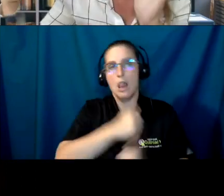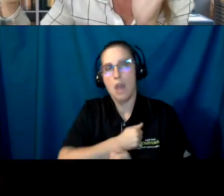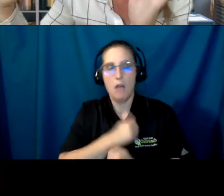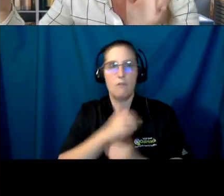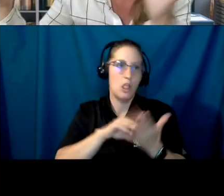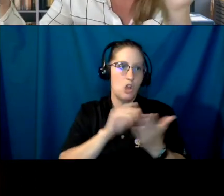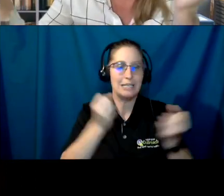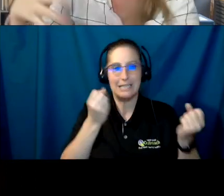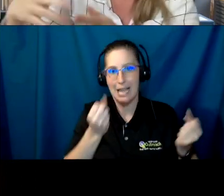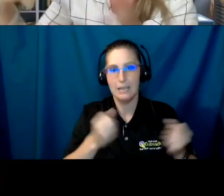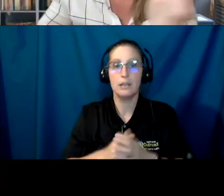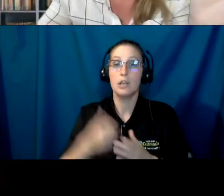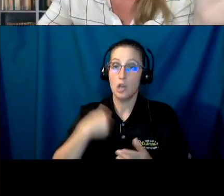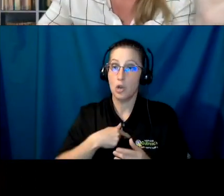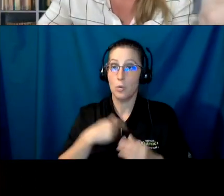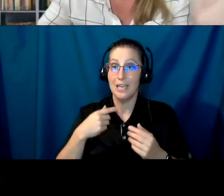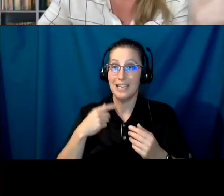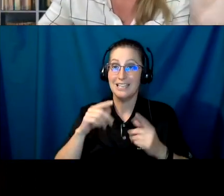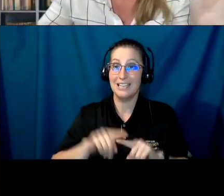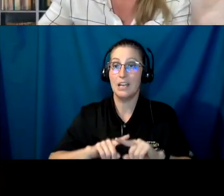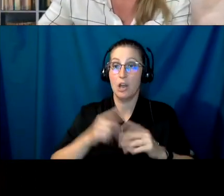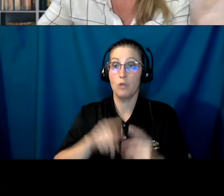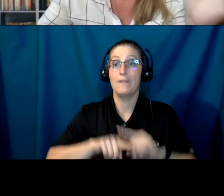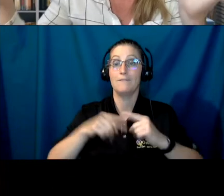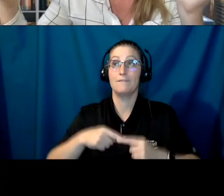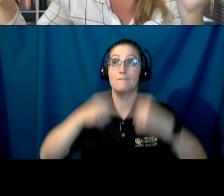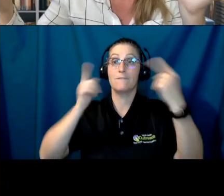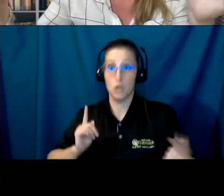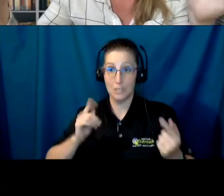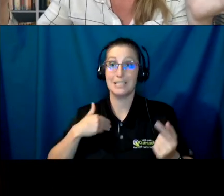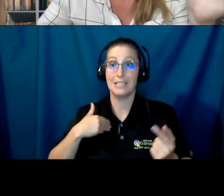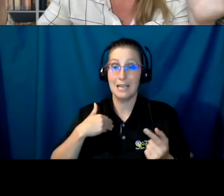up doing a reverse mainstreaming sign language class, because they just wanted to learn it